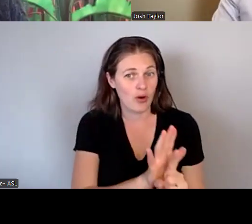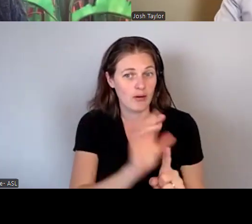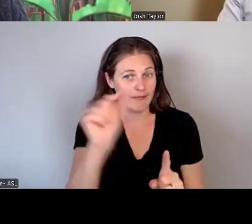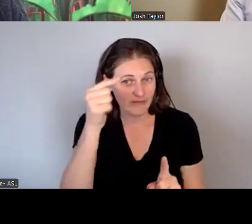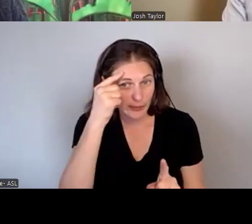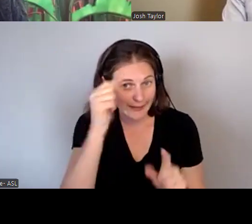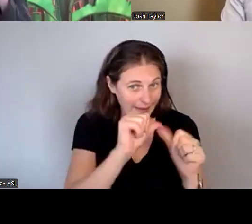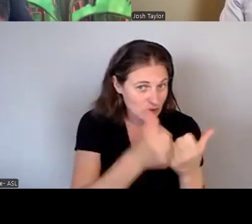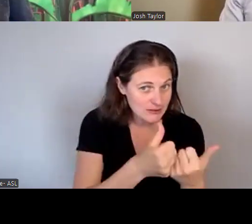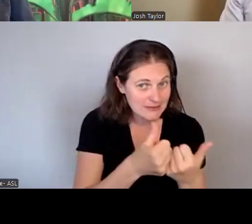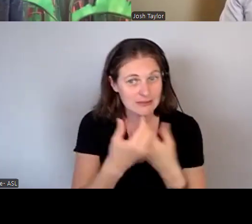organizations like yours, Karen,